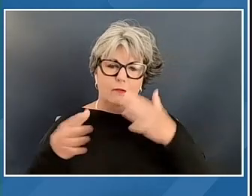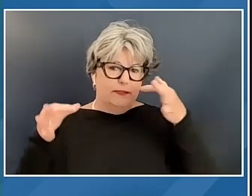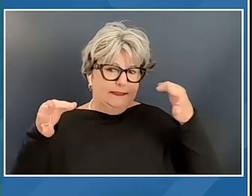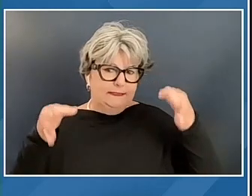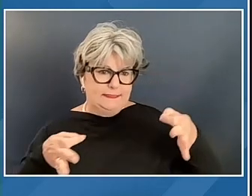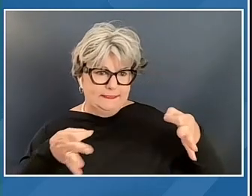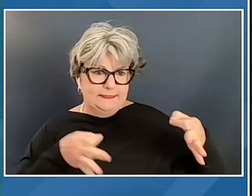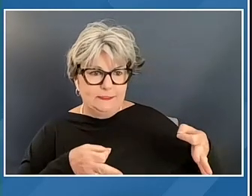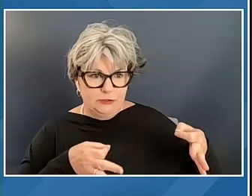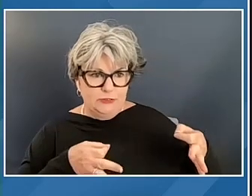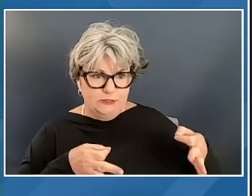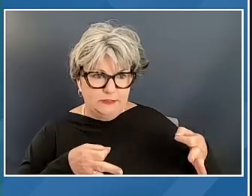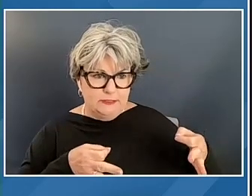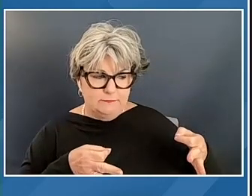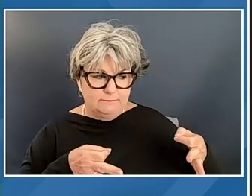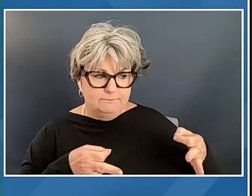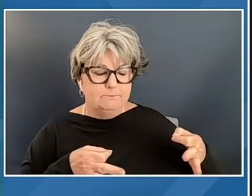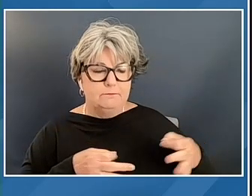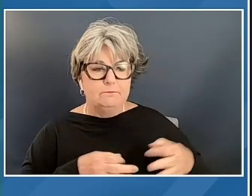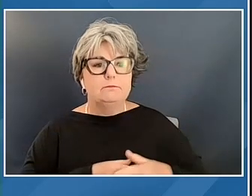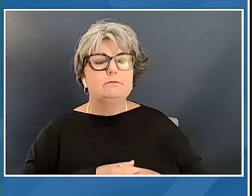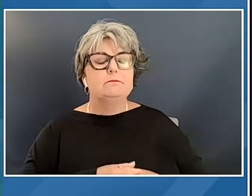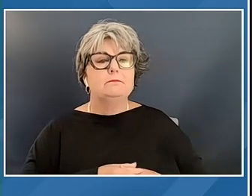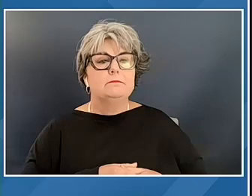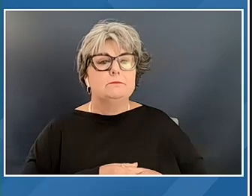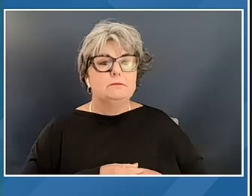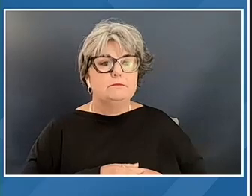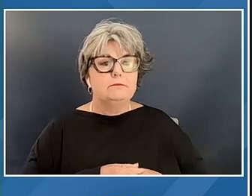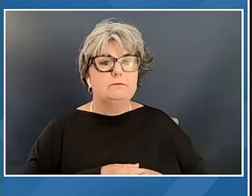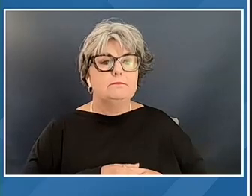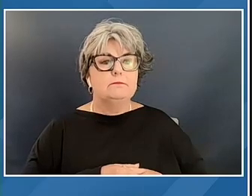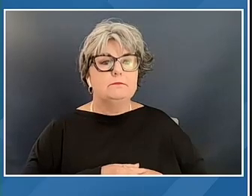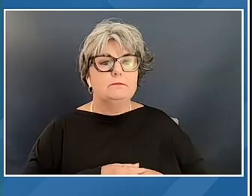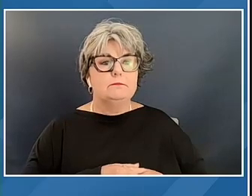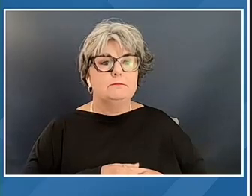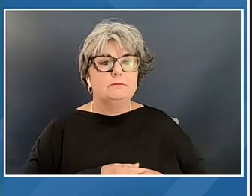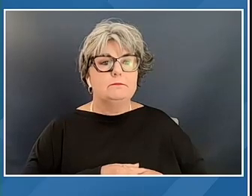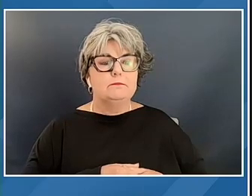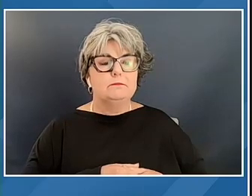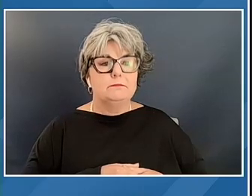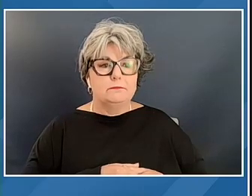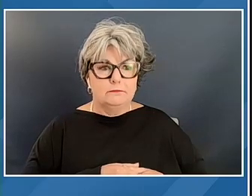It does have- it does show your